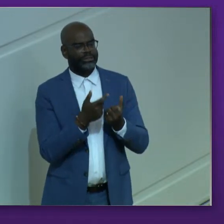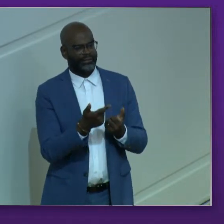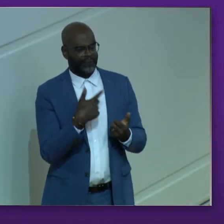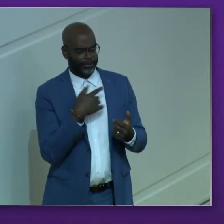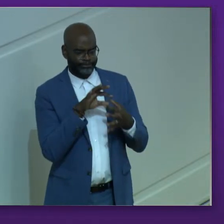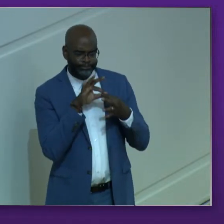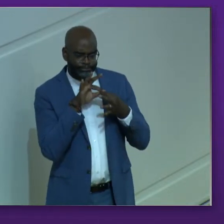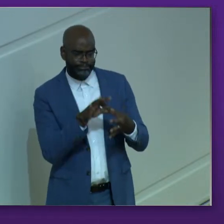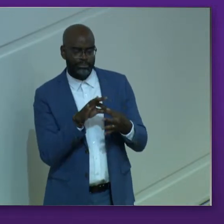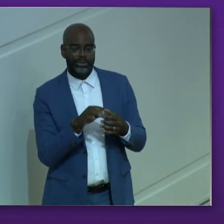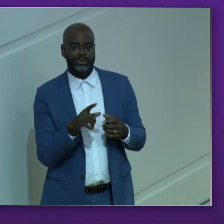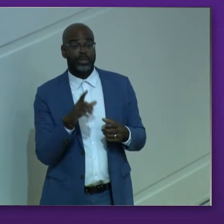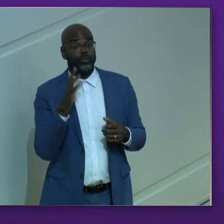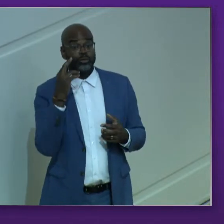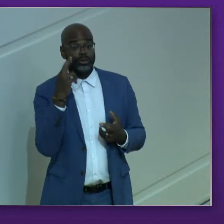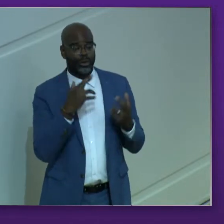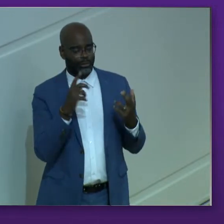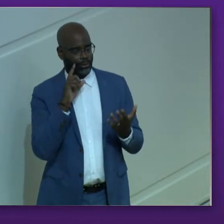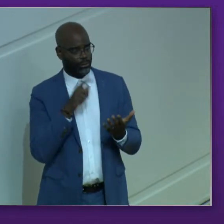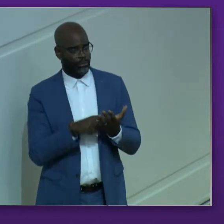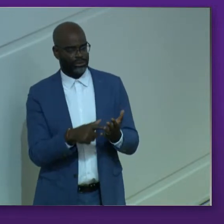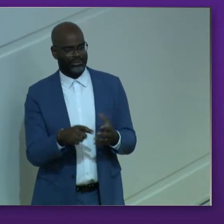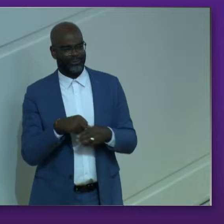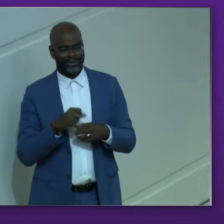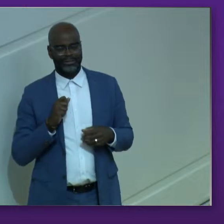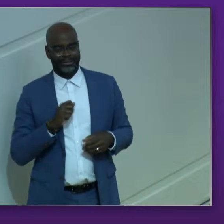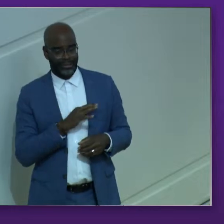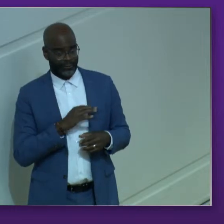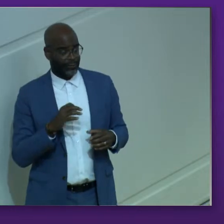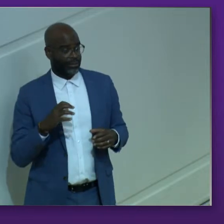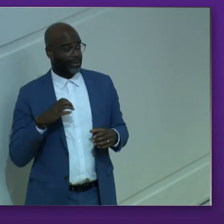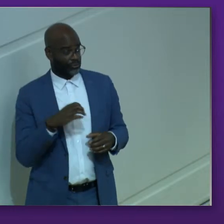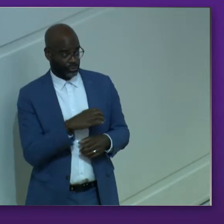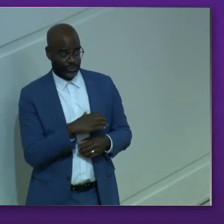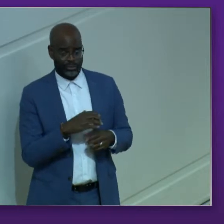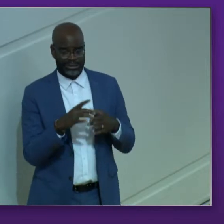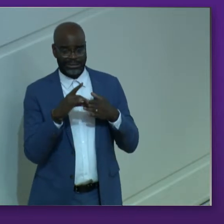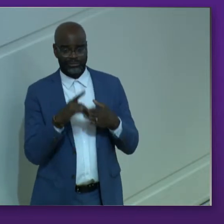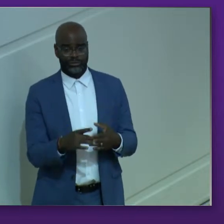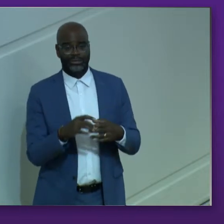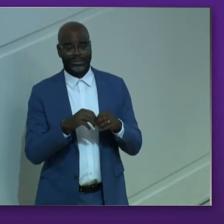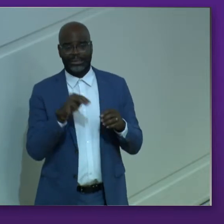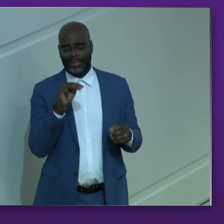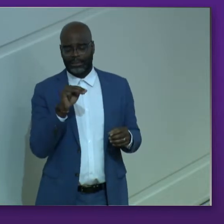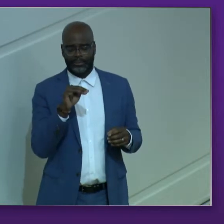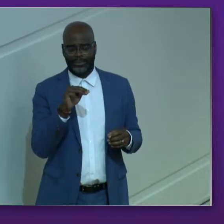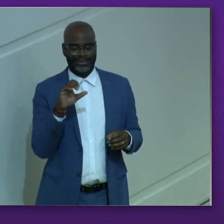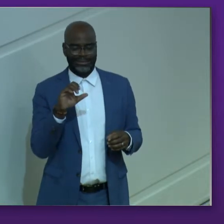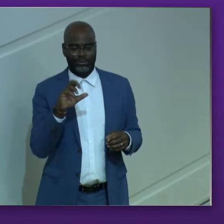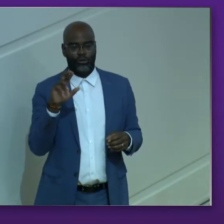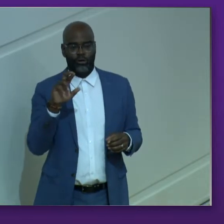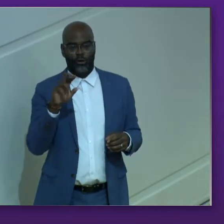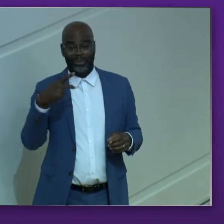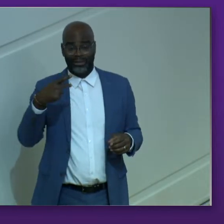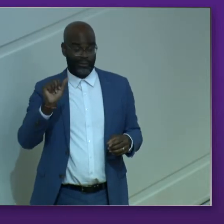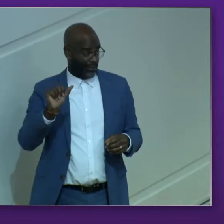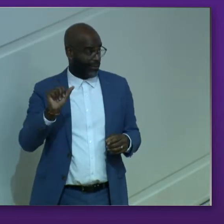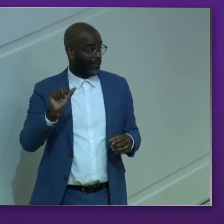ACCESS TO TUTORING AND WORKSHOPS ACROSS CAMPUSES. SHE HAS DEMONSTRATED STRONG MANAGEMENT AND DEDICATION TO